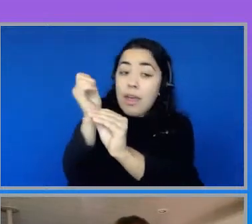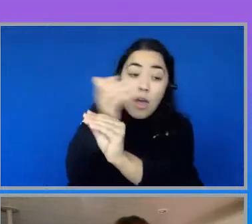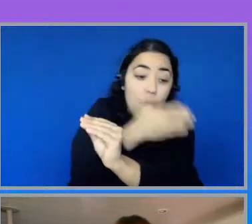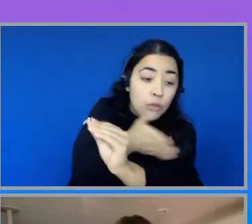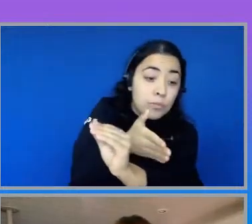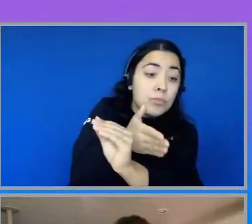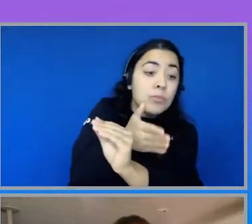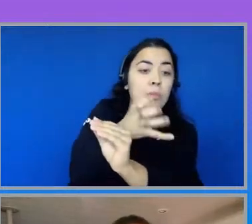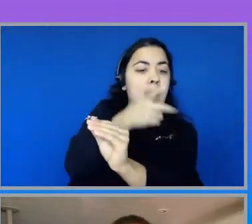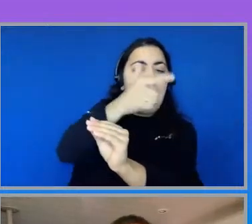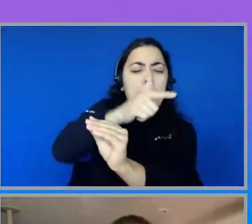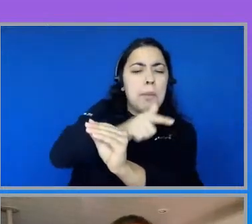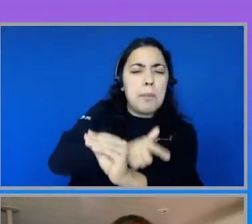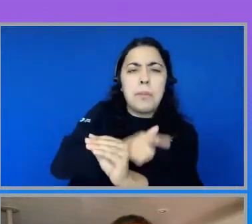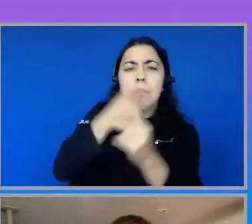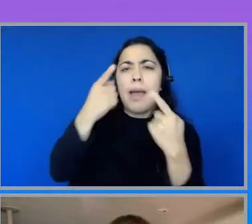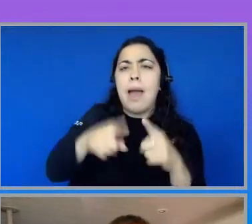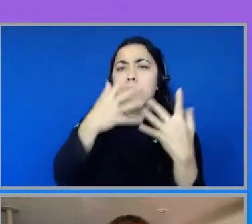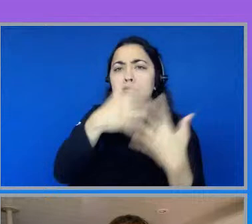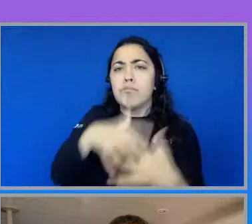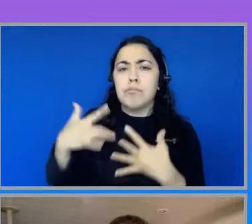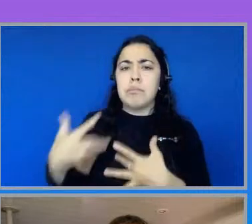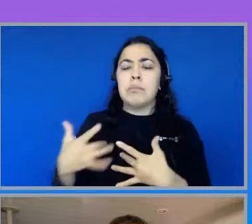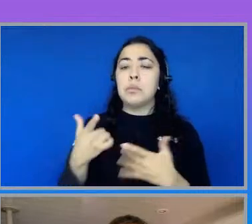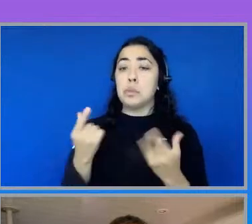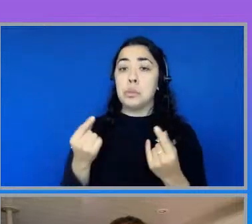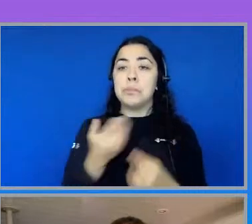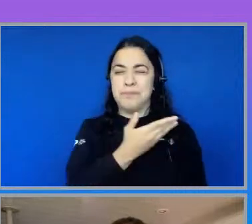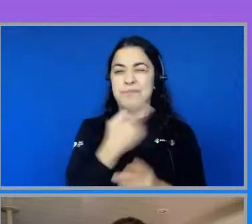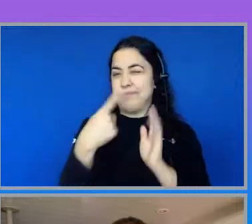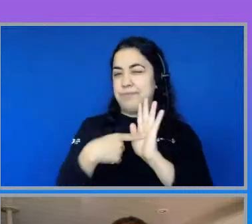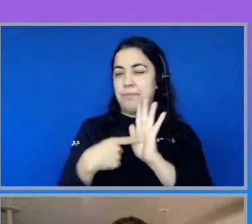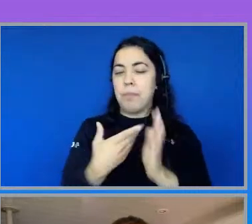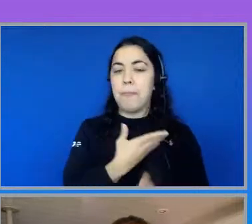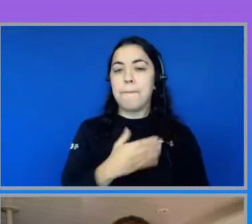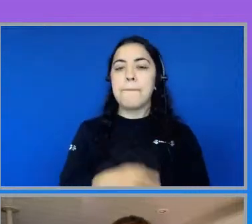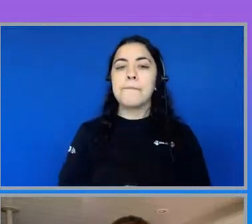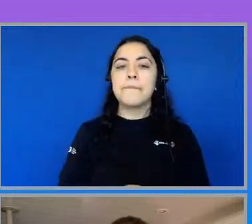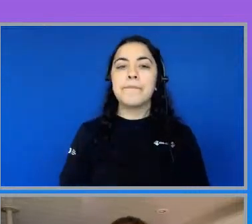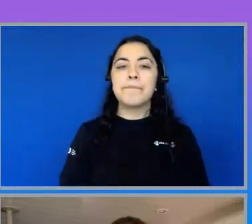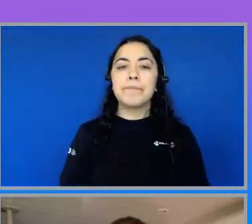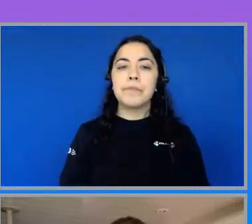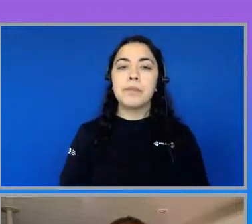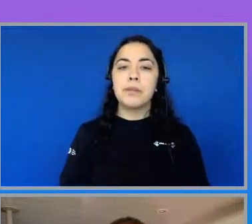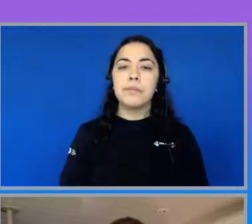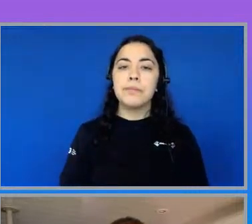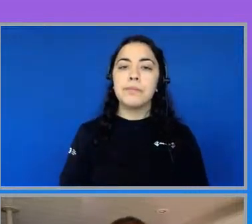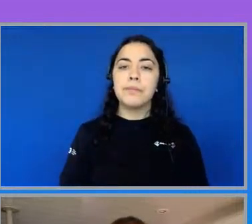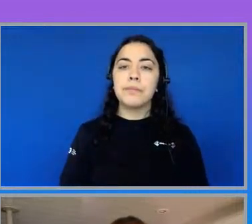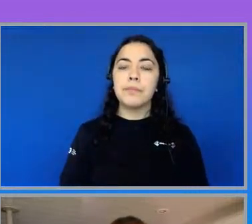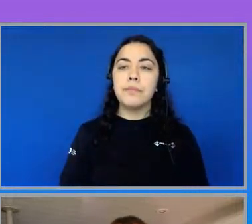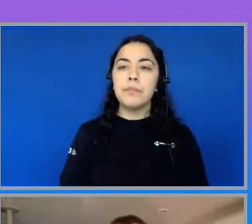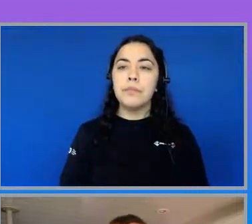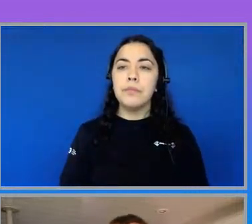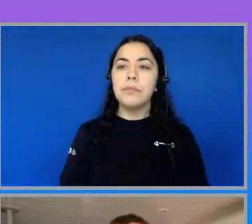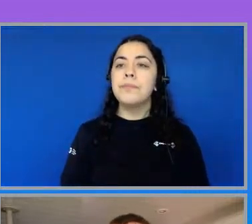want to happen as as grid would normally flow. So I've got an